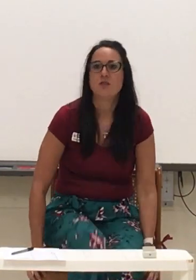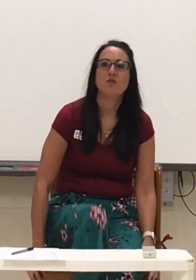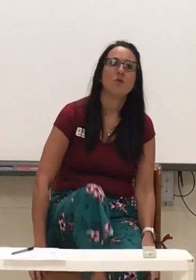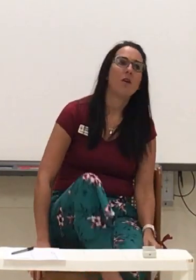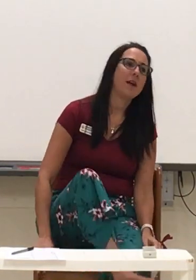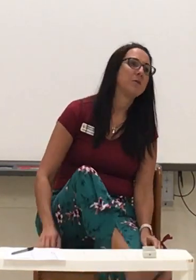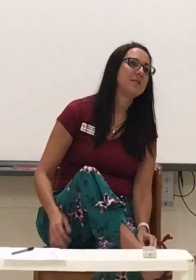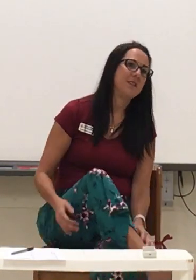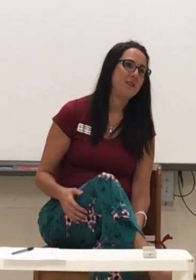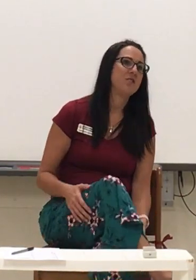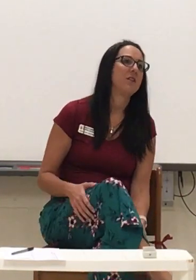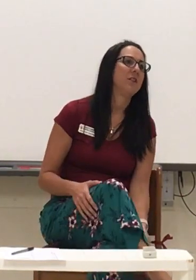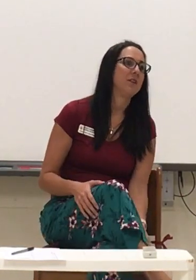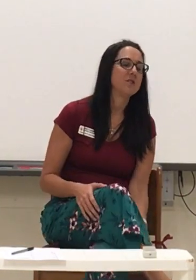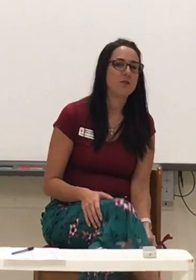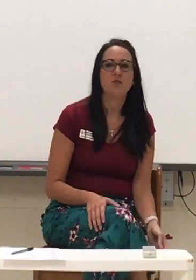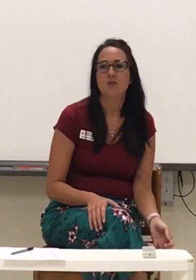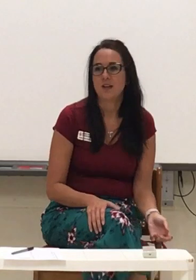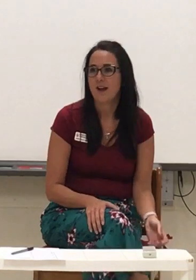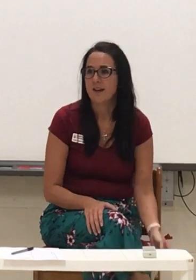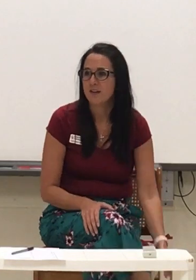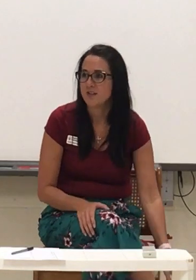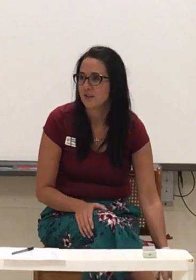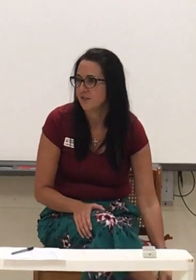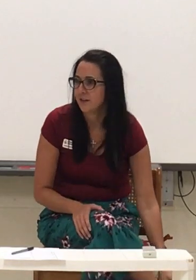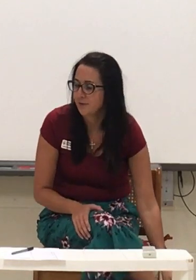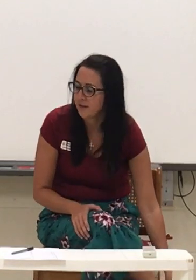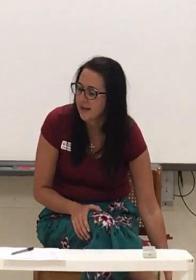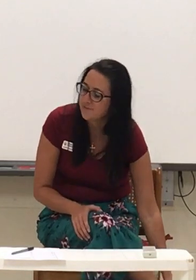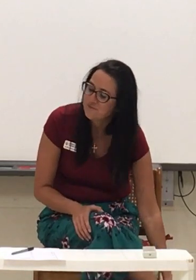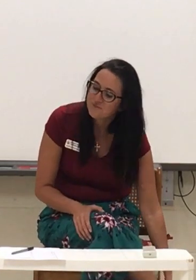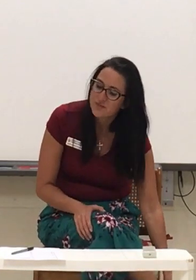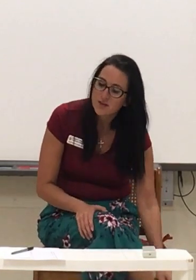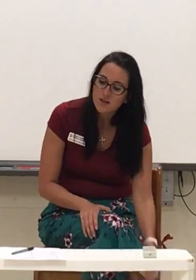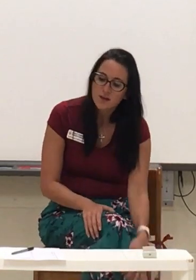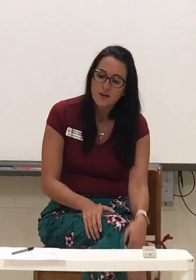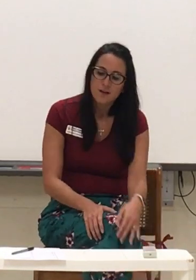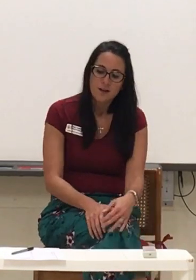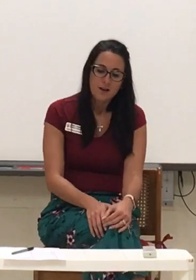that you are able to see each other so that each other